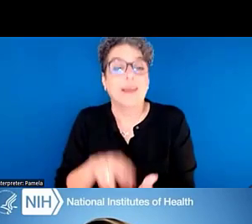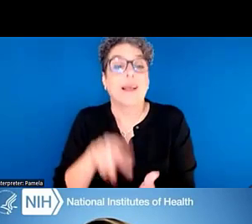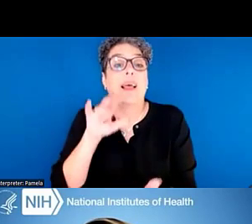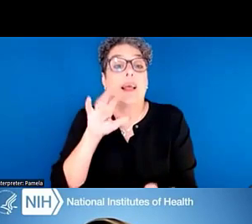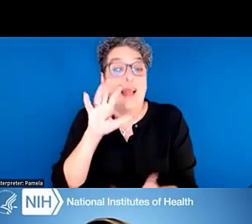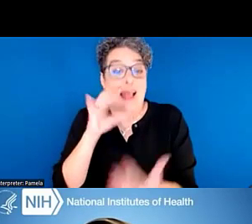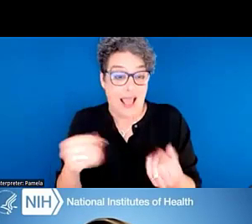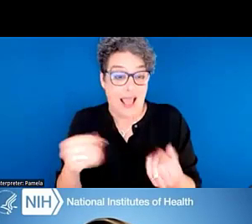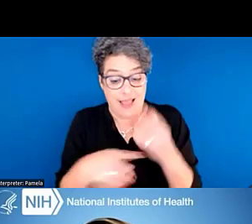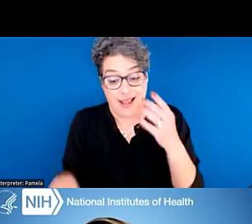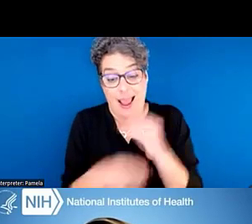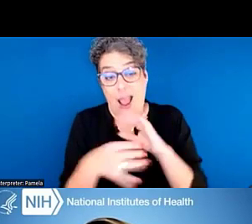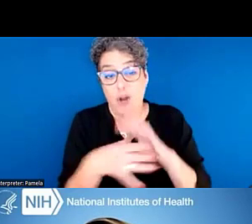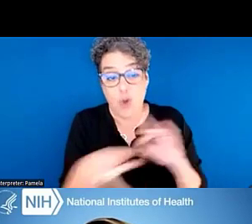Waiting for answers.